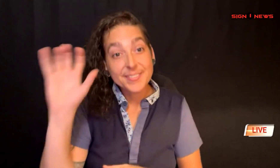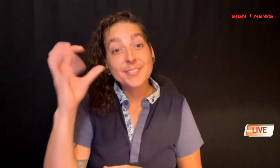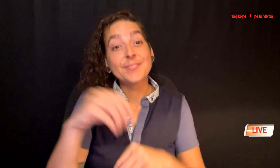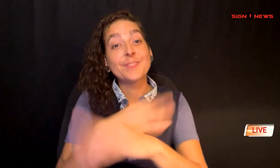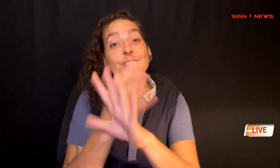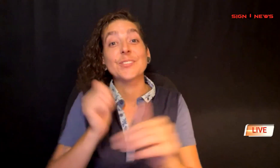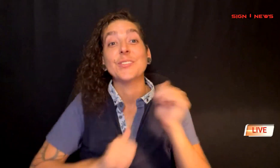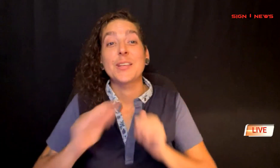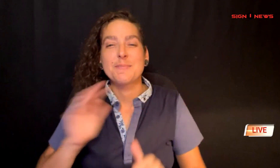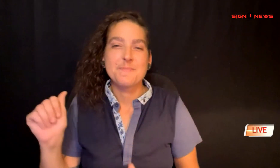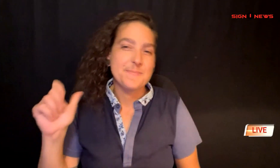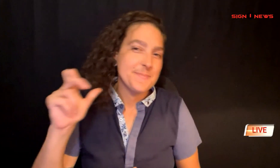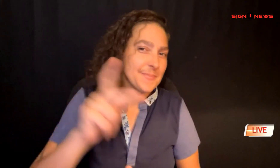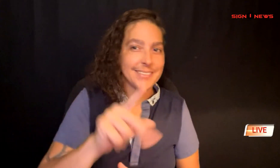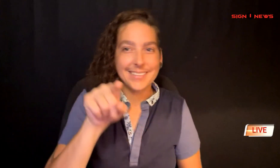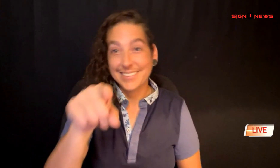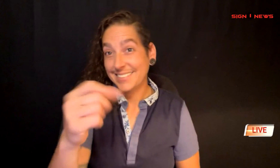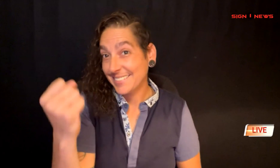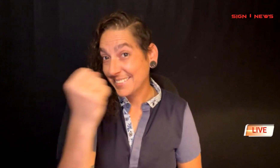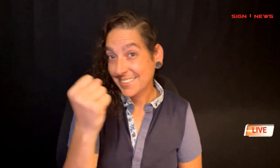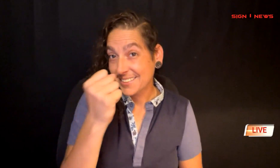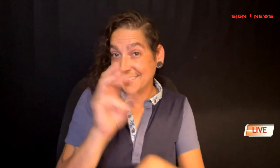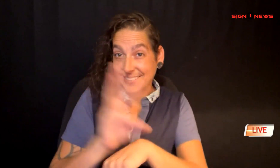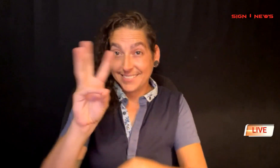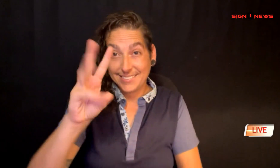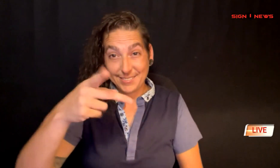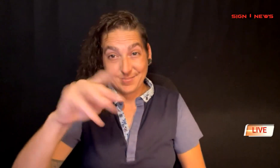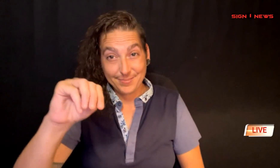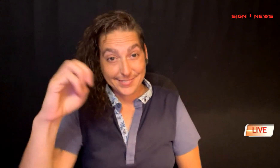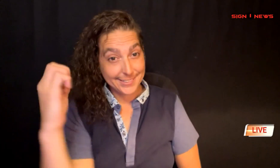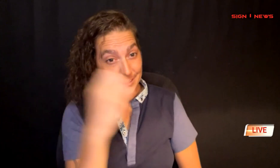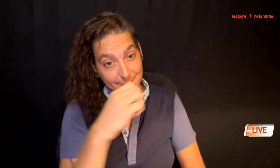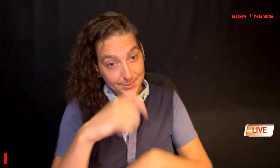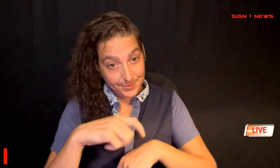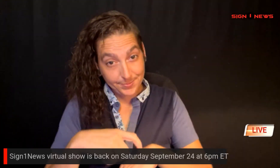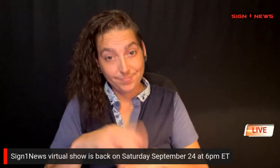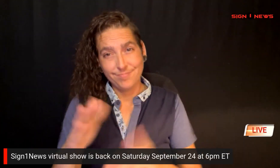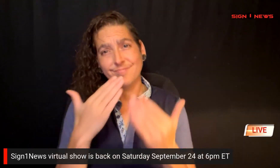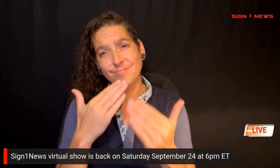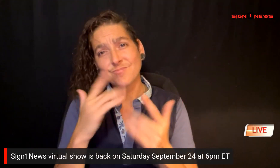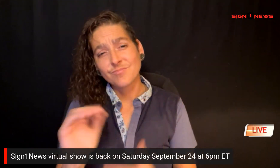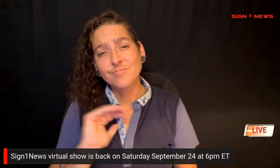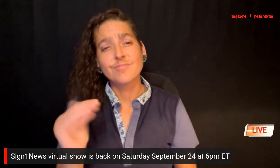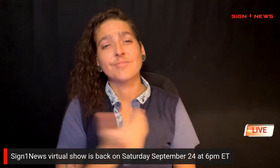the Sign1News virtual show is back this Saturday at 6 PM Eastern time a big thank you to our